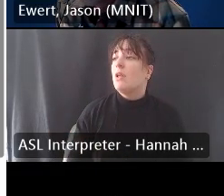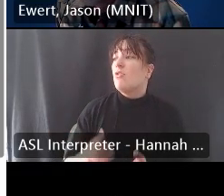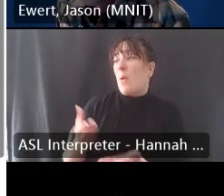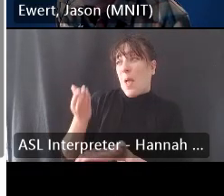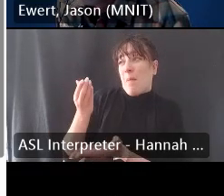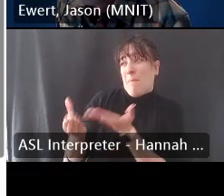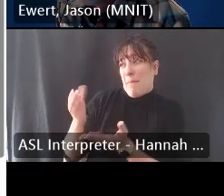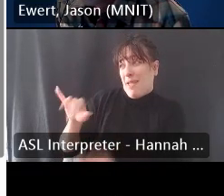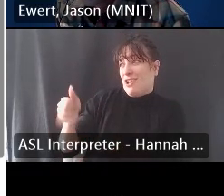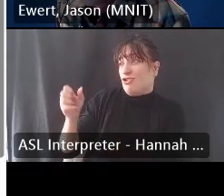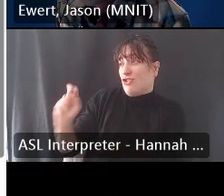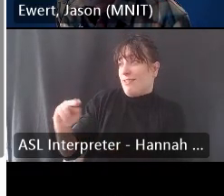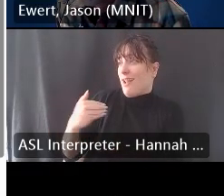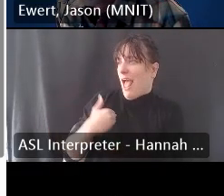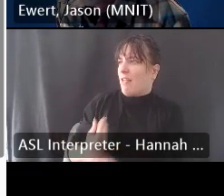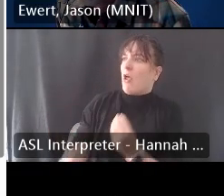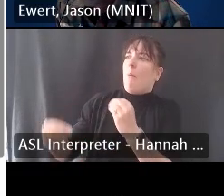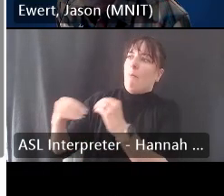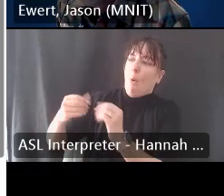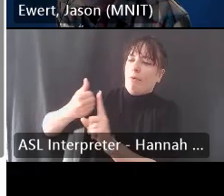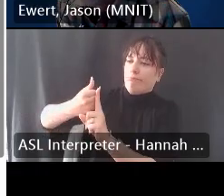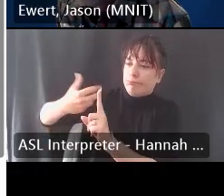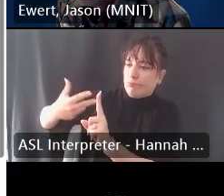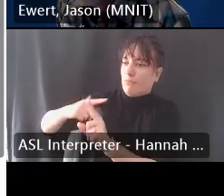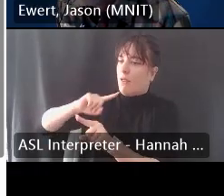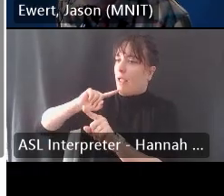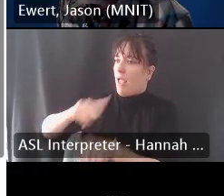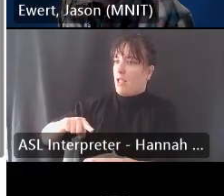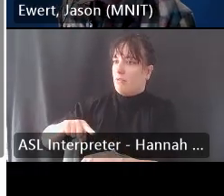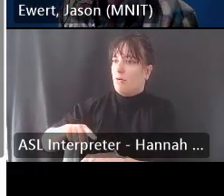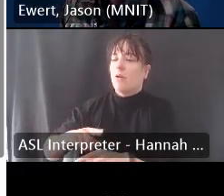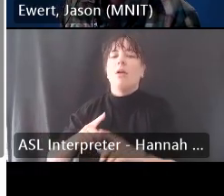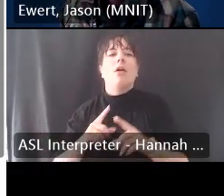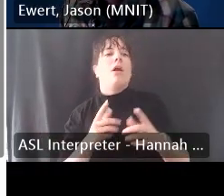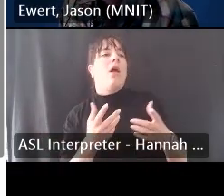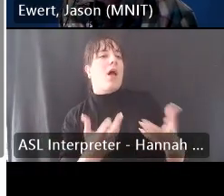is that in the case of JAWS, and I don't know about NVDA,